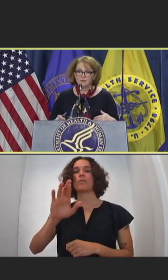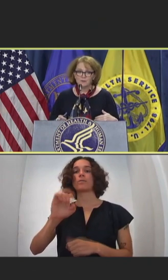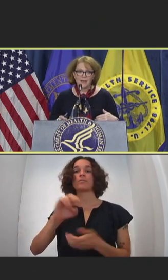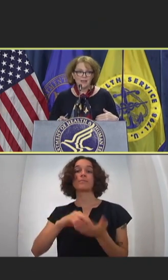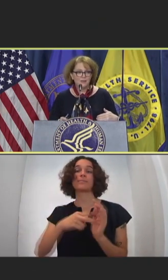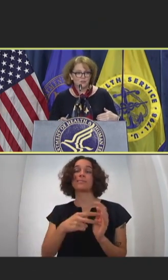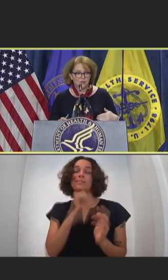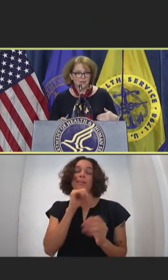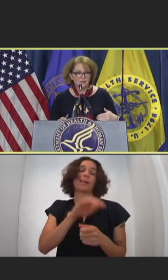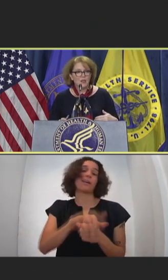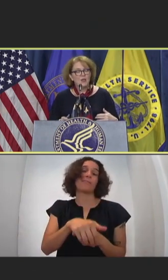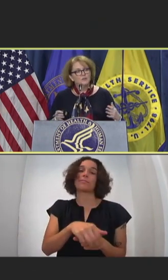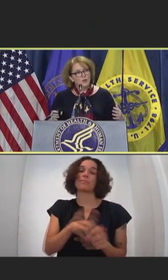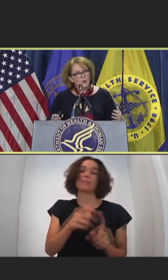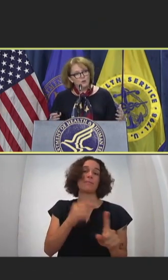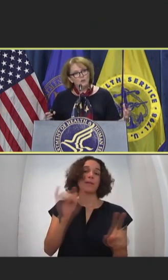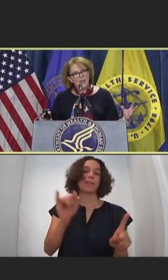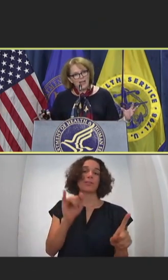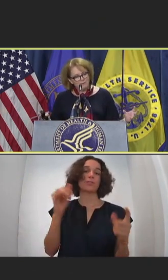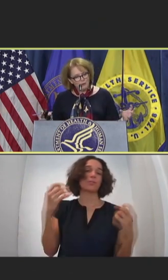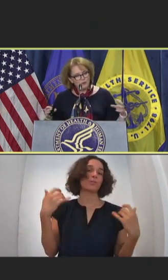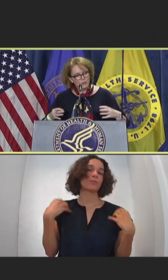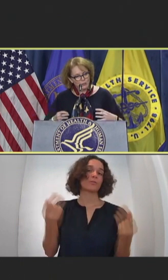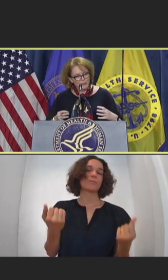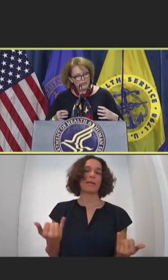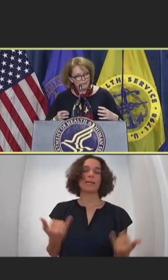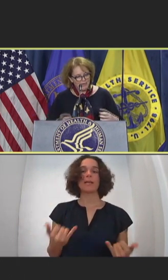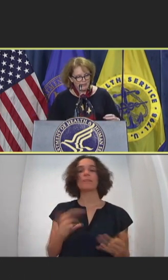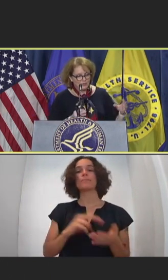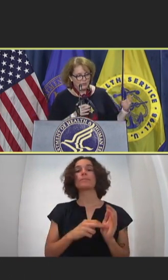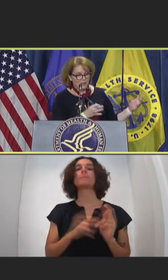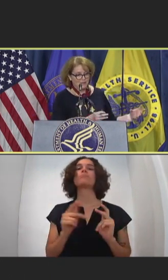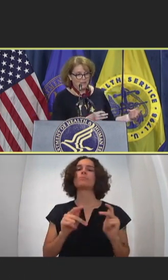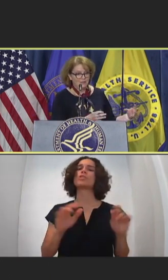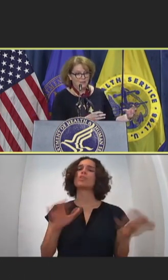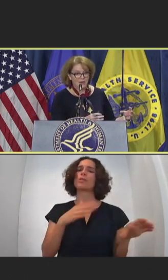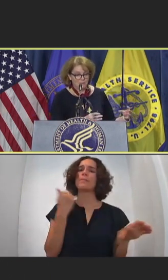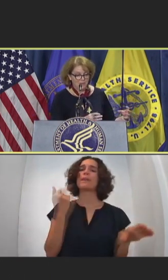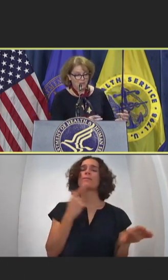by health insurance. So, you have folks who are doing their best to do a CDC recommends,